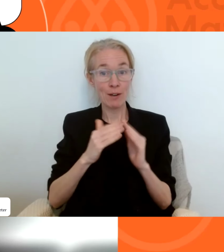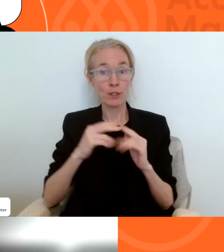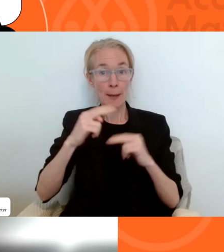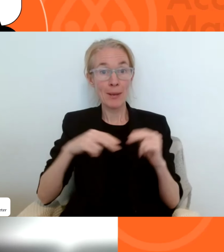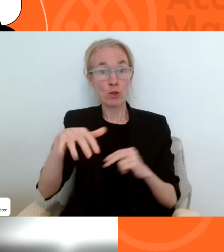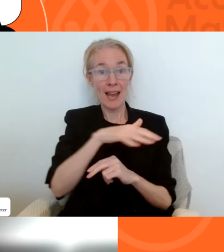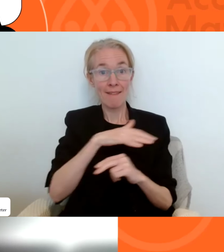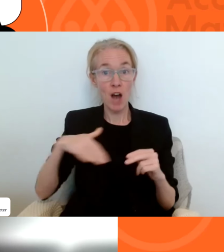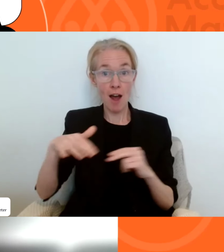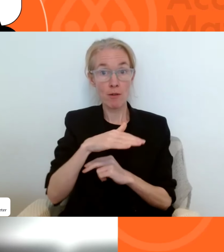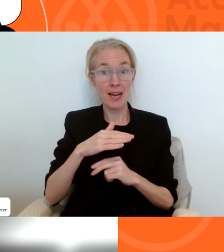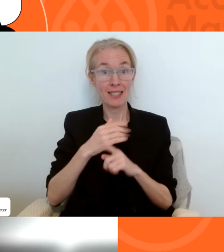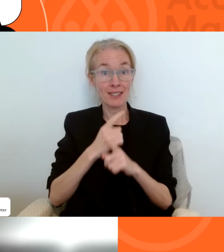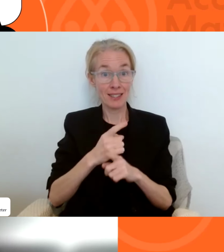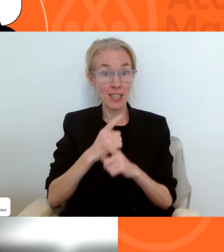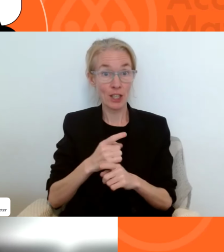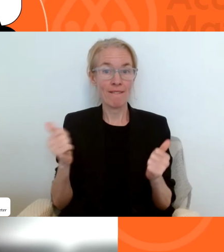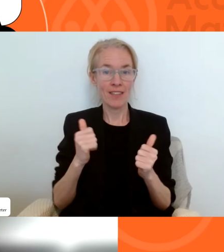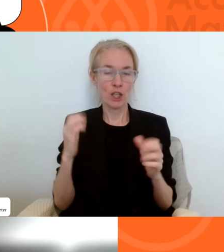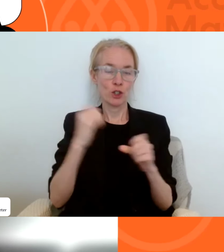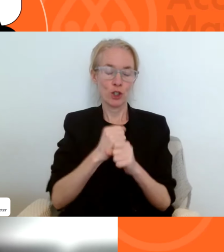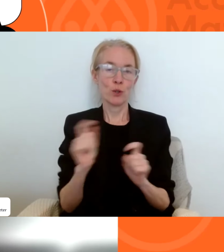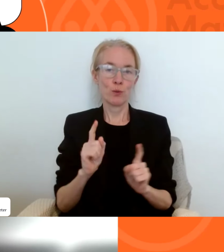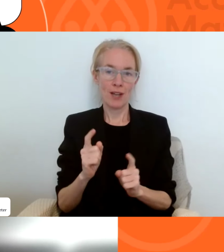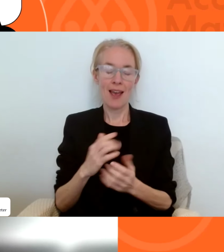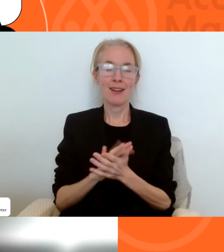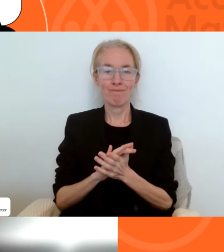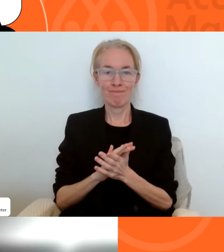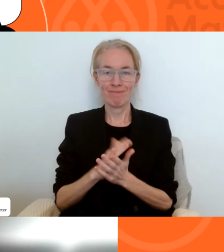Change. Ka kite. Thank you everyone. Thanks all, recording is stopped.